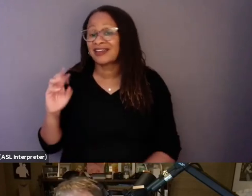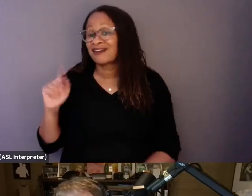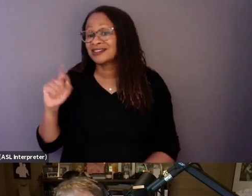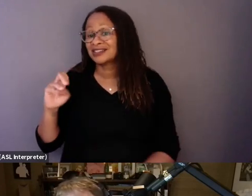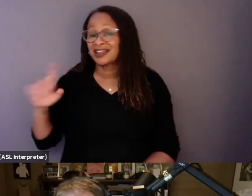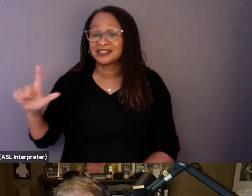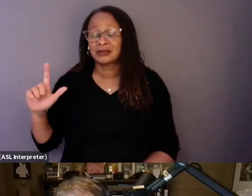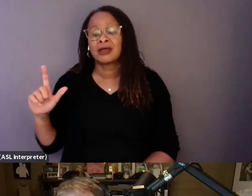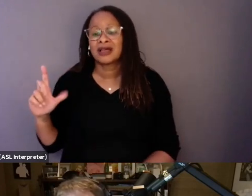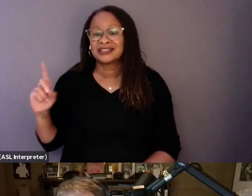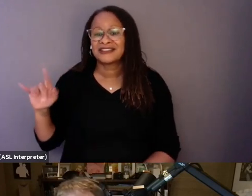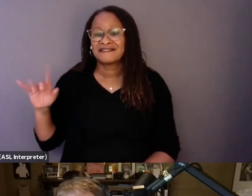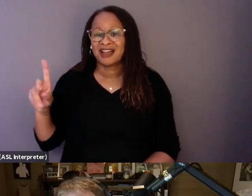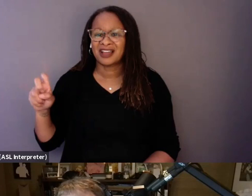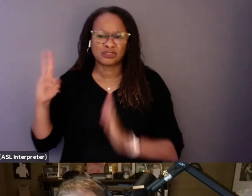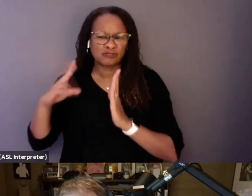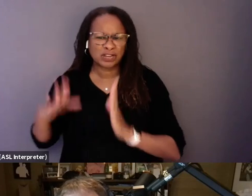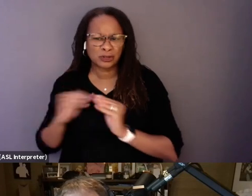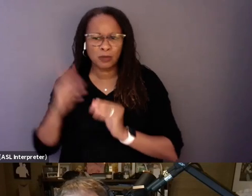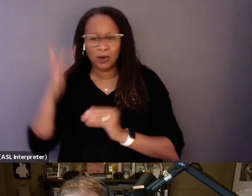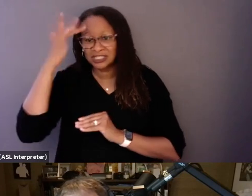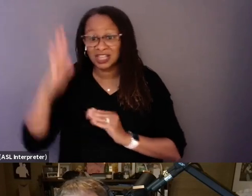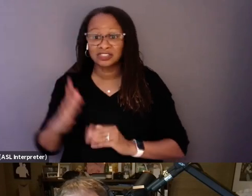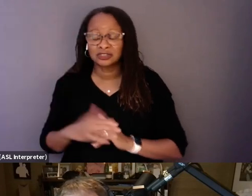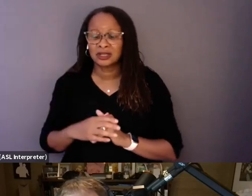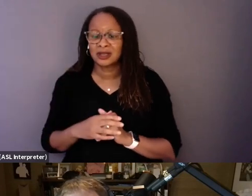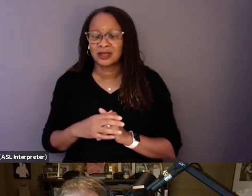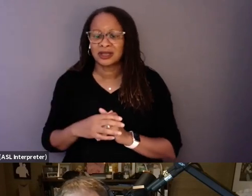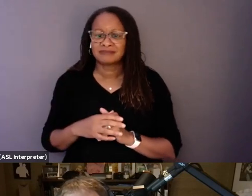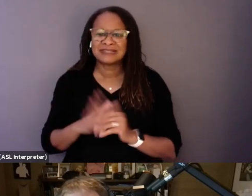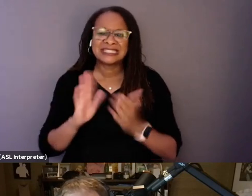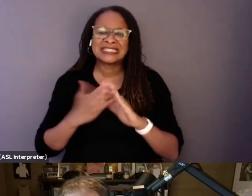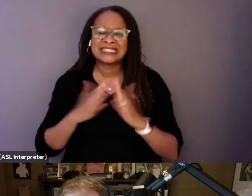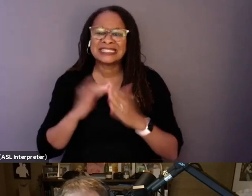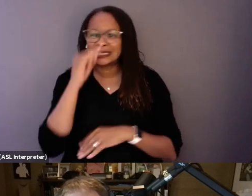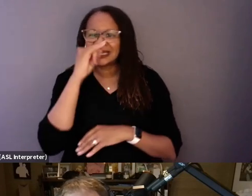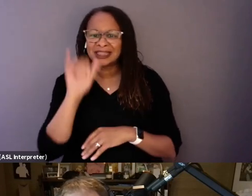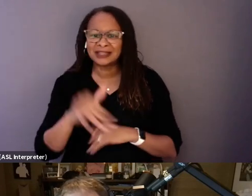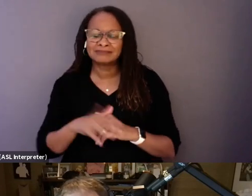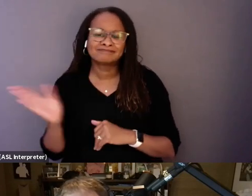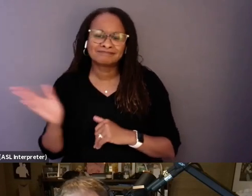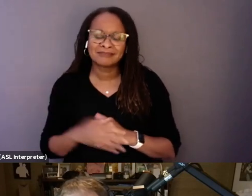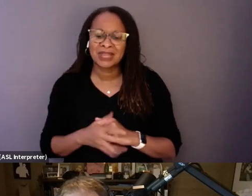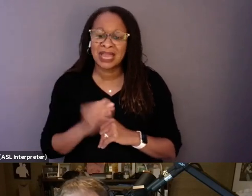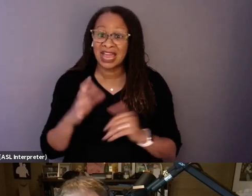the more intellectual city kid. Yeah. And his vulnerability though.